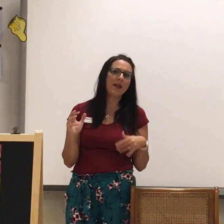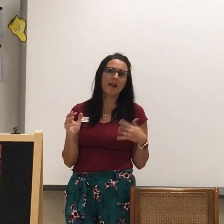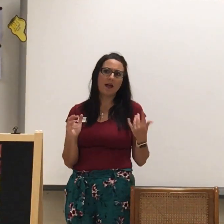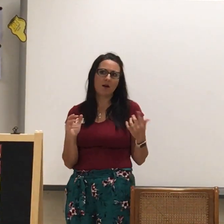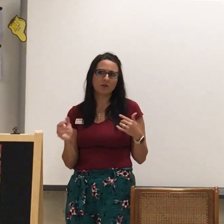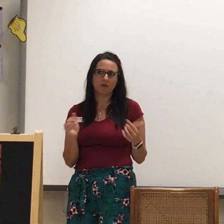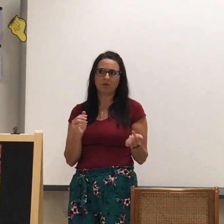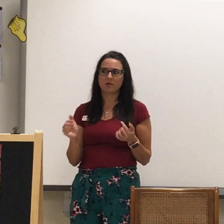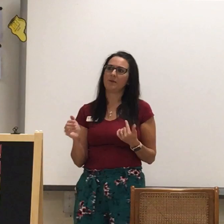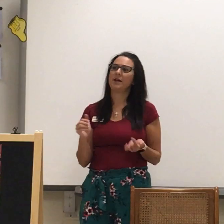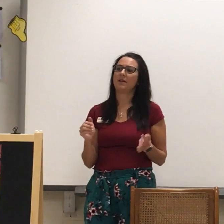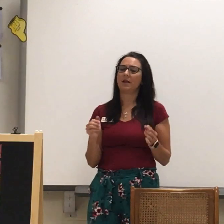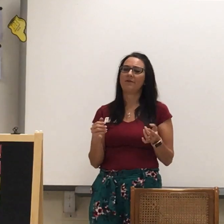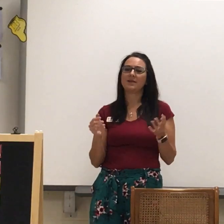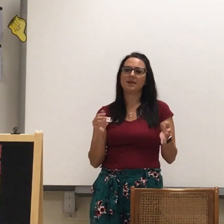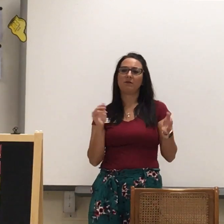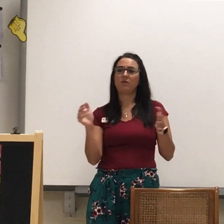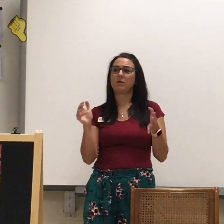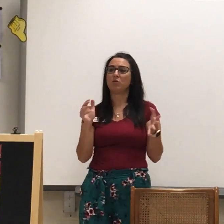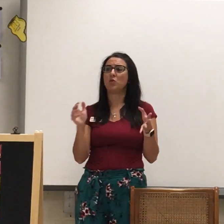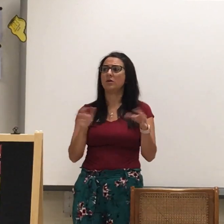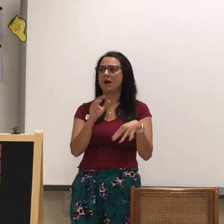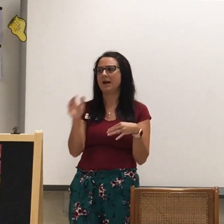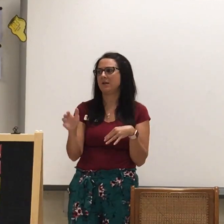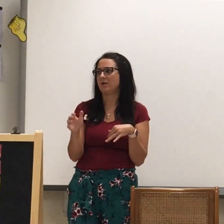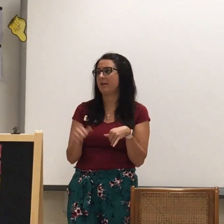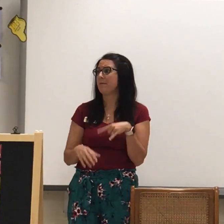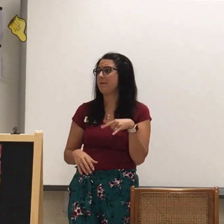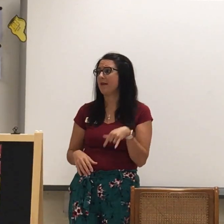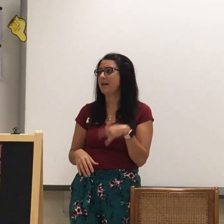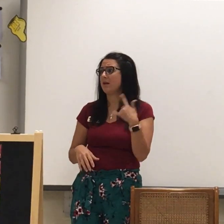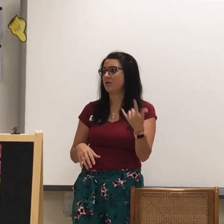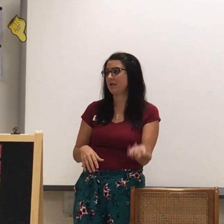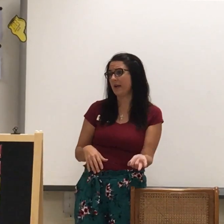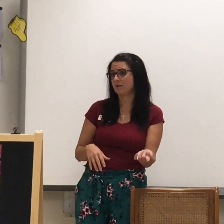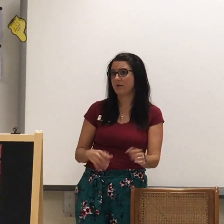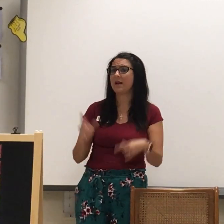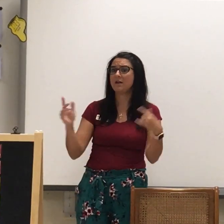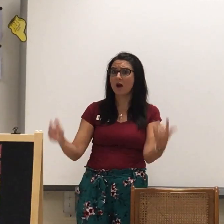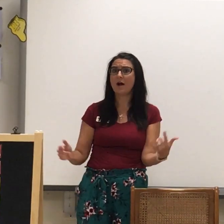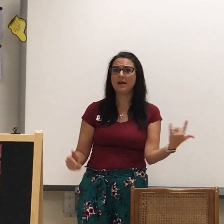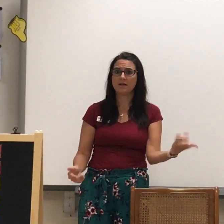way it also kind of clues me that if I see people who are not answering, so then I know